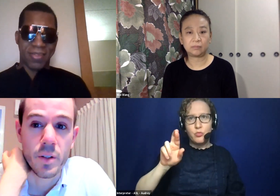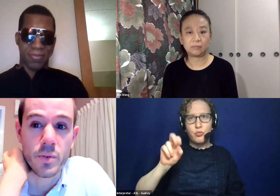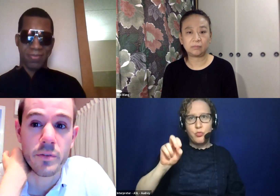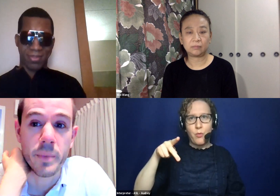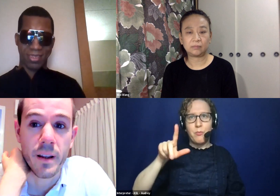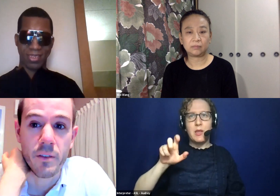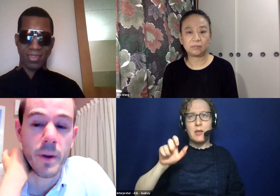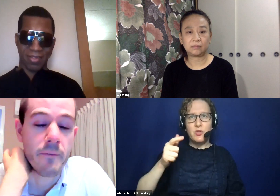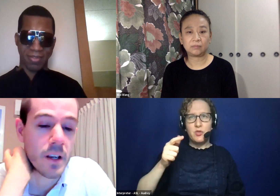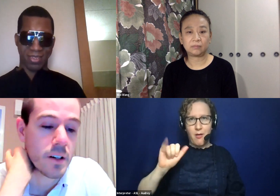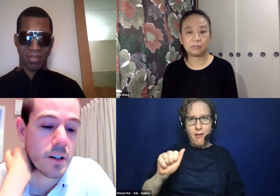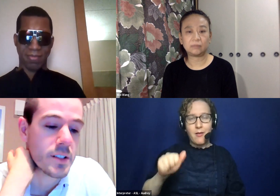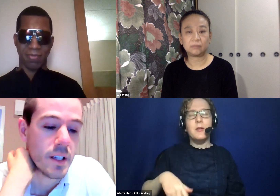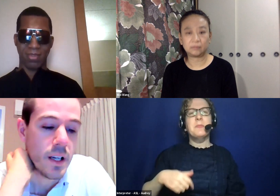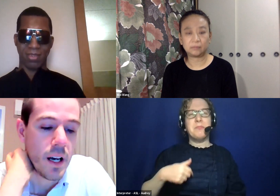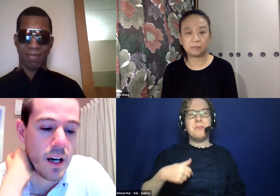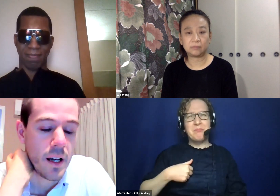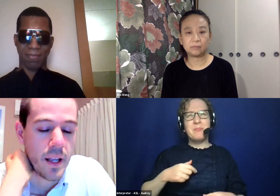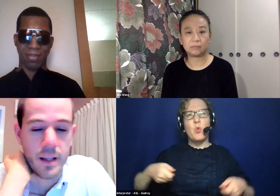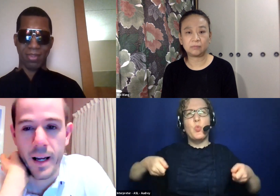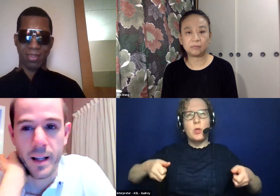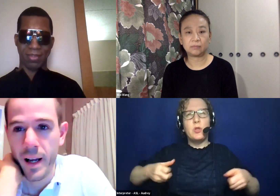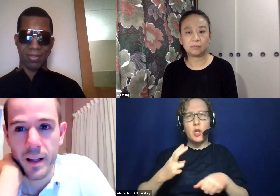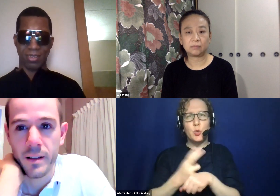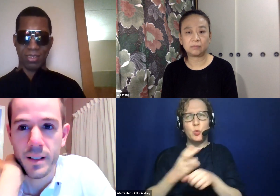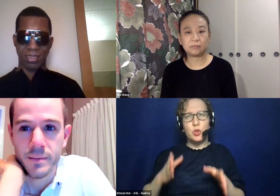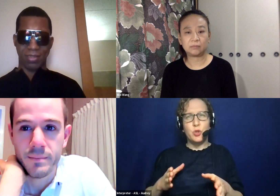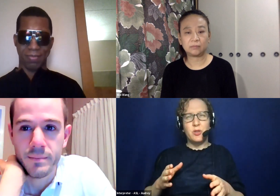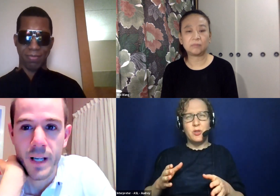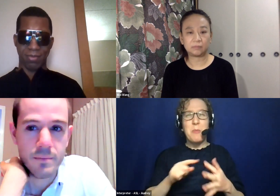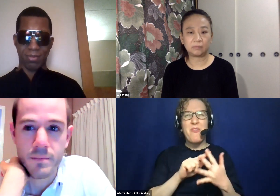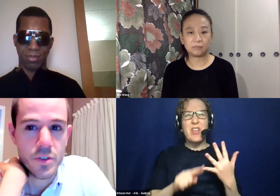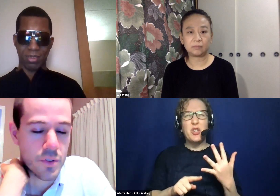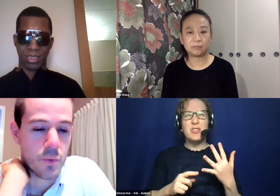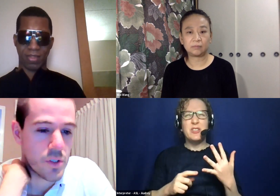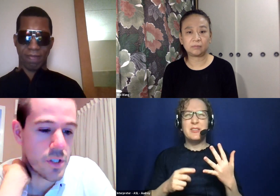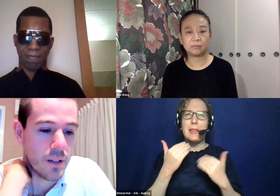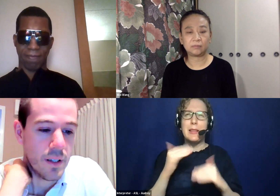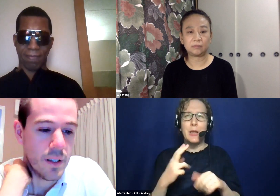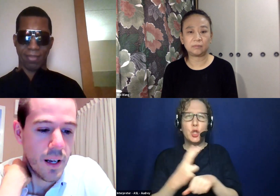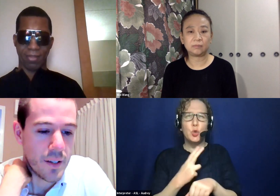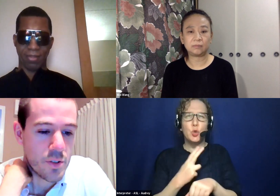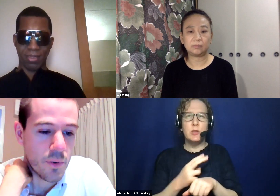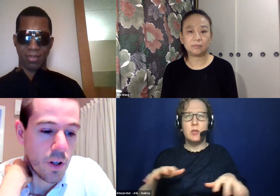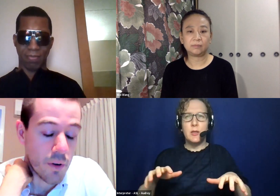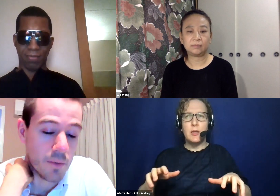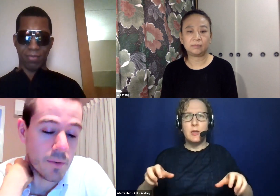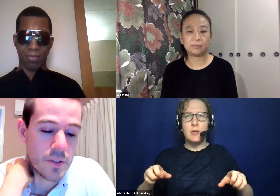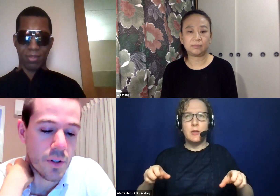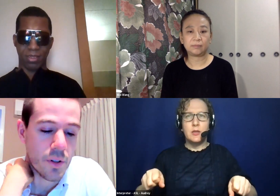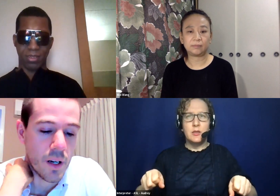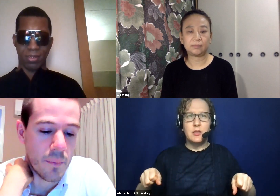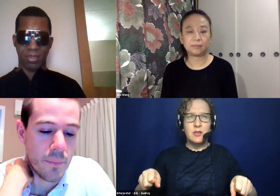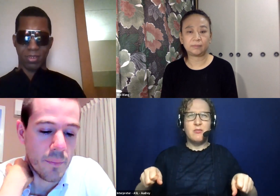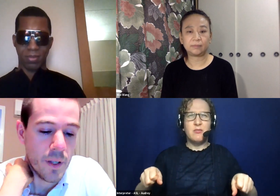I have limited use of my fingers and I just use the wheelchair to move all around, so